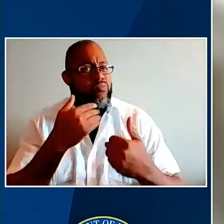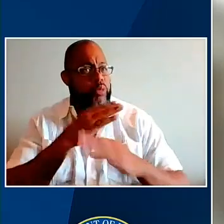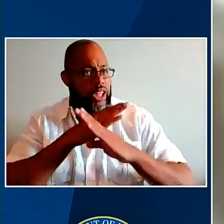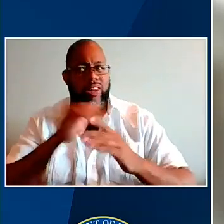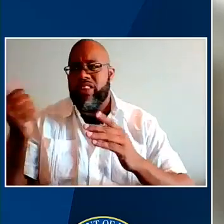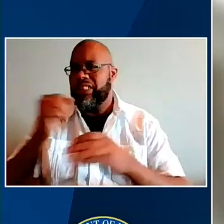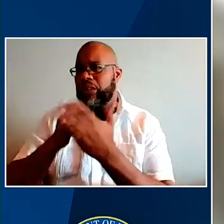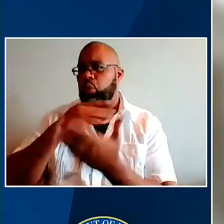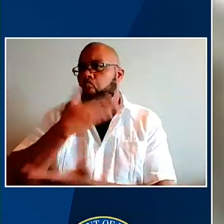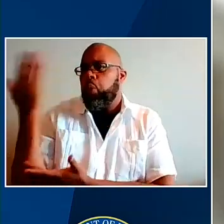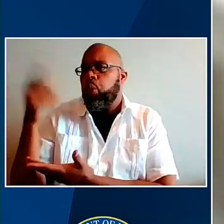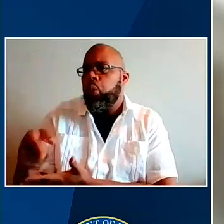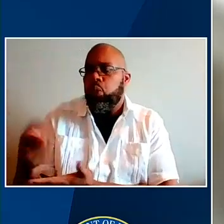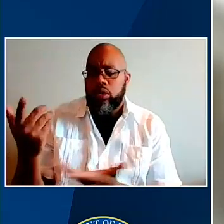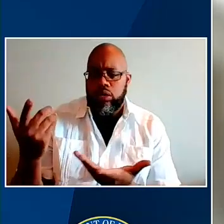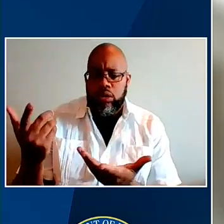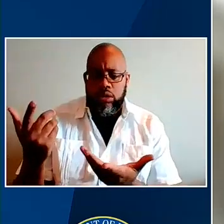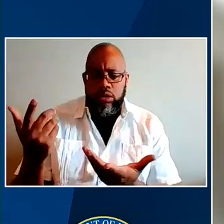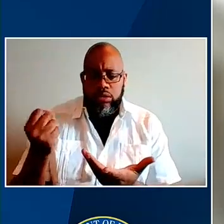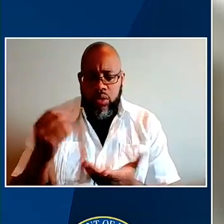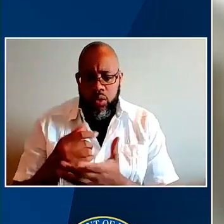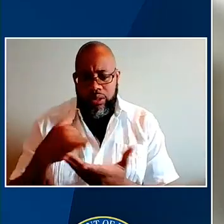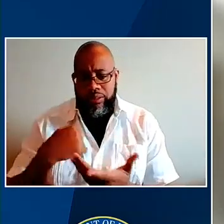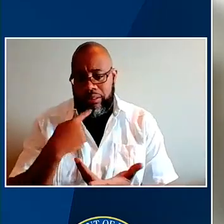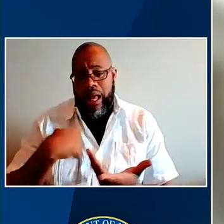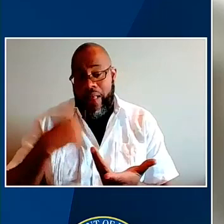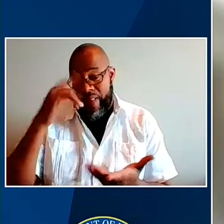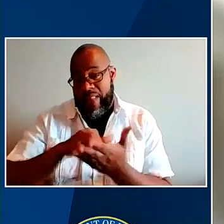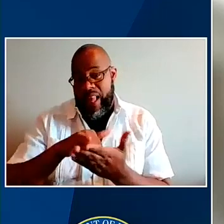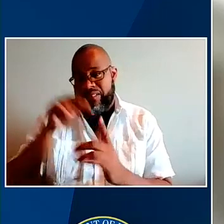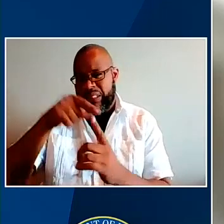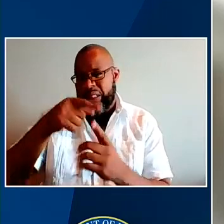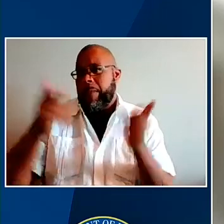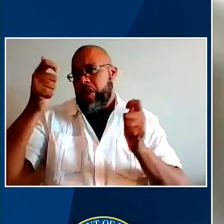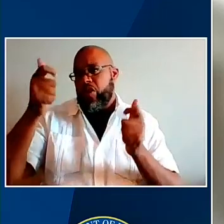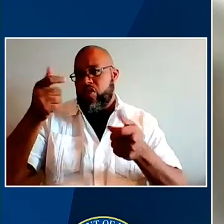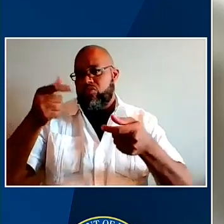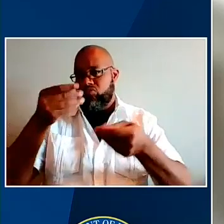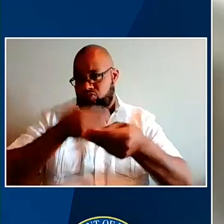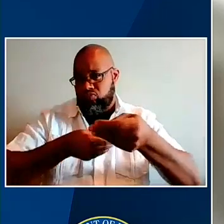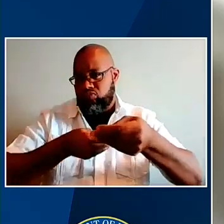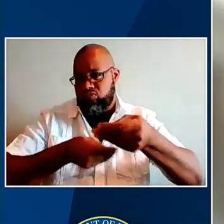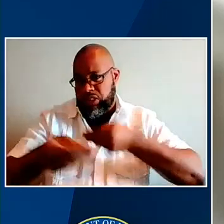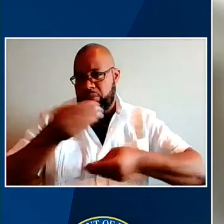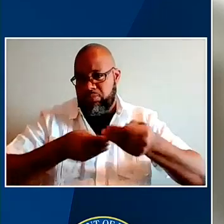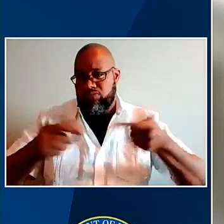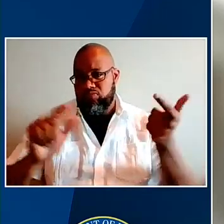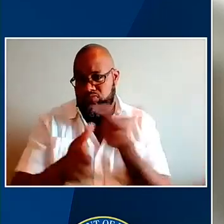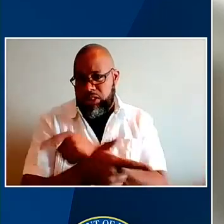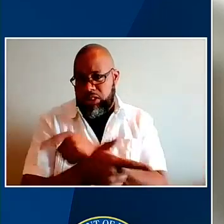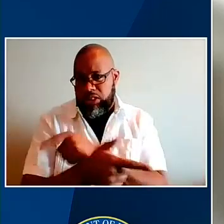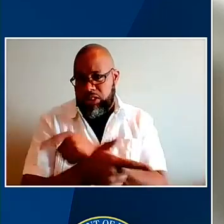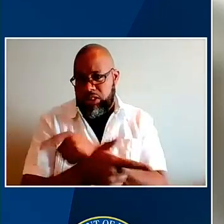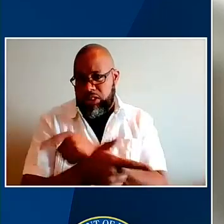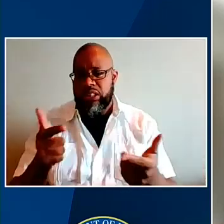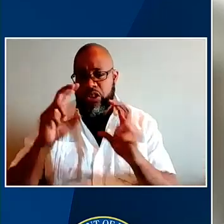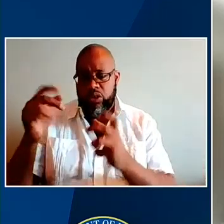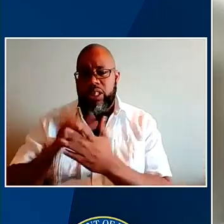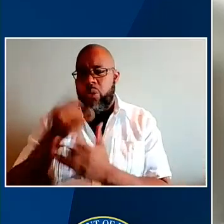So, like I said, I think that's a bigger reciprocity issue than the enforcement actions. And just one last comment, on